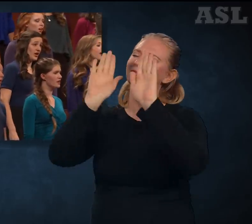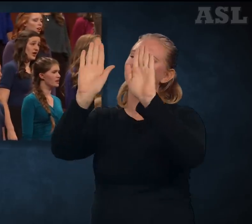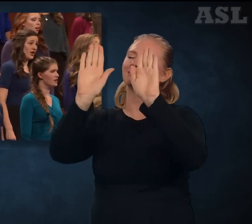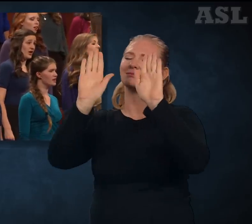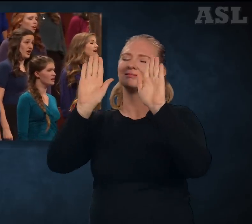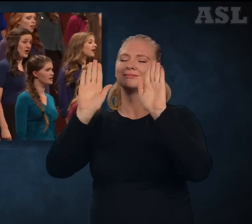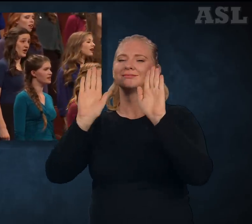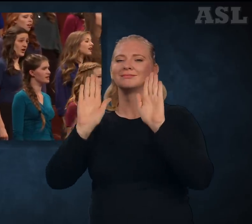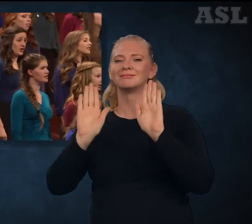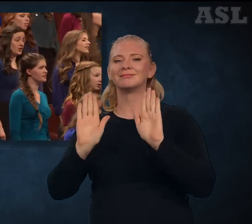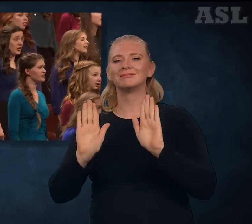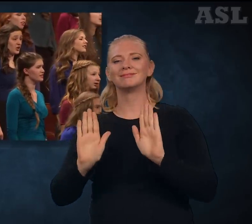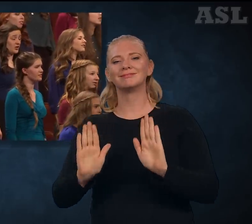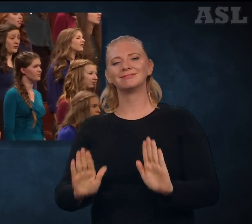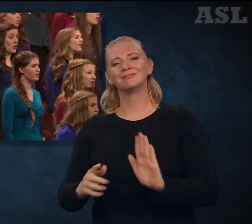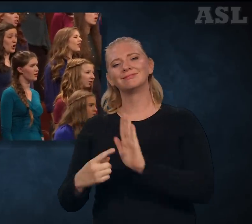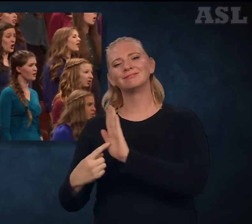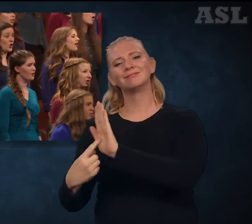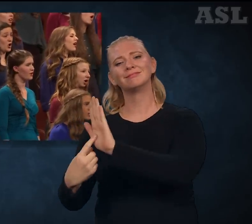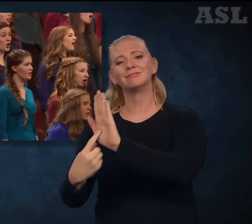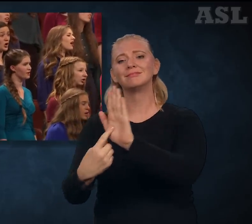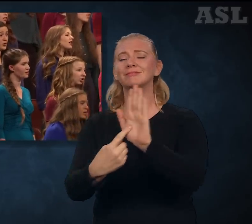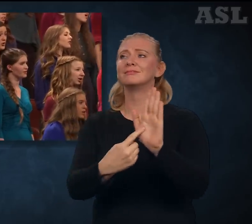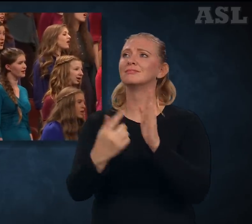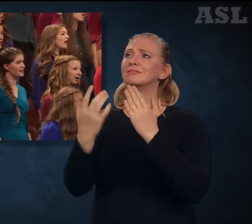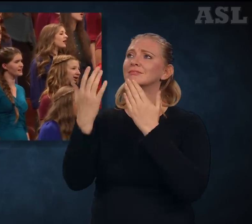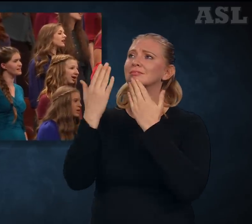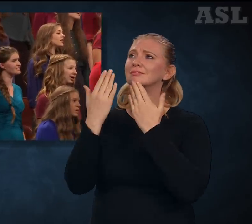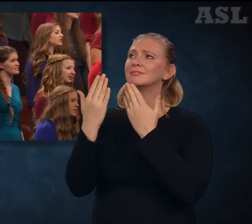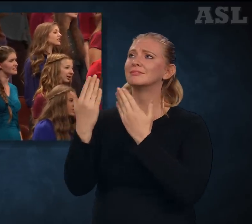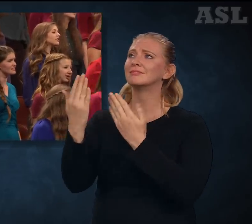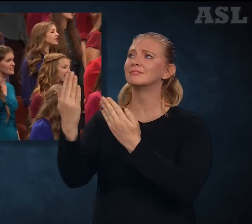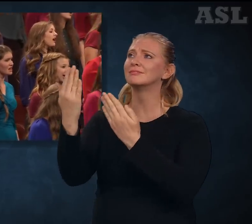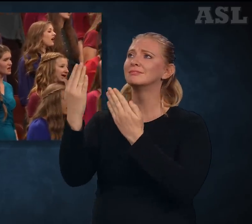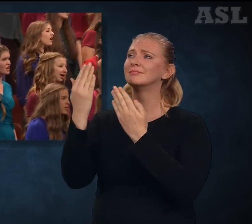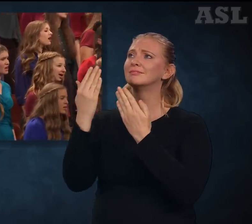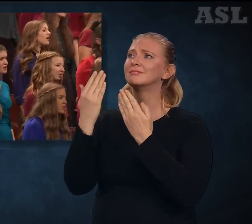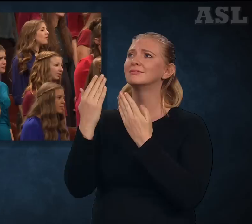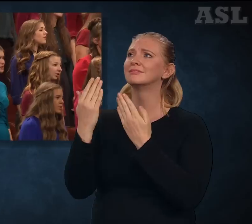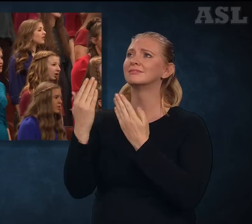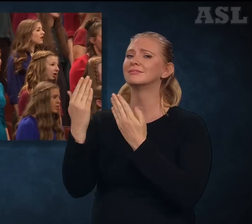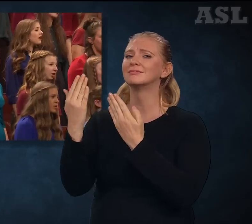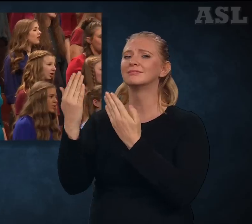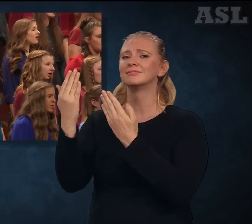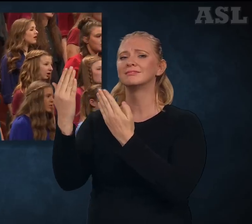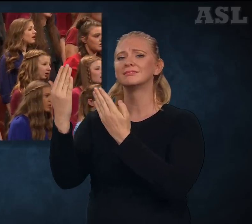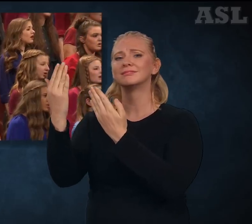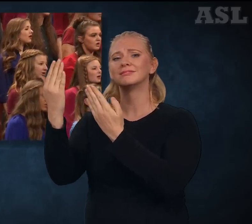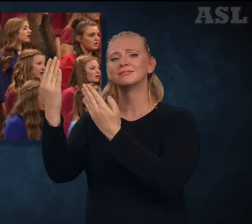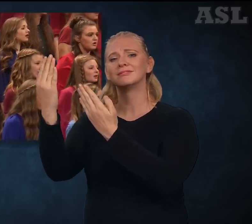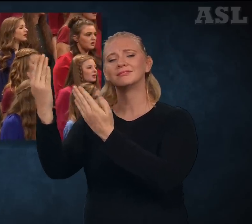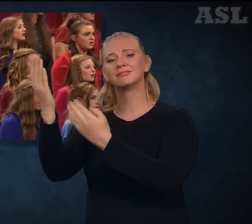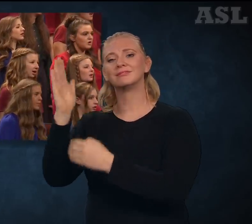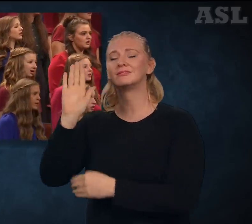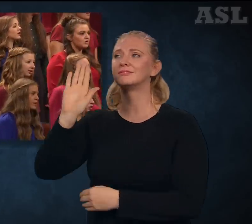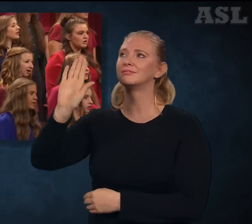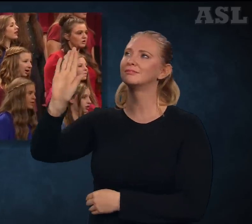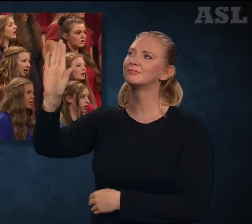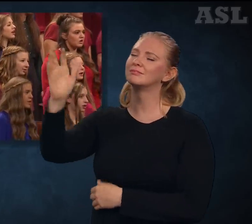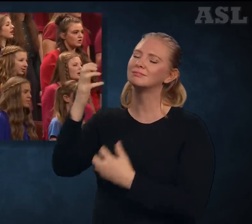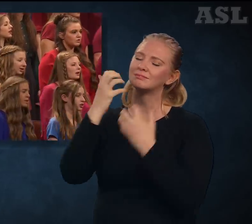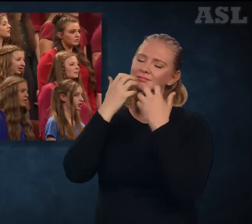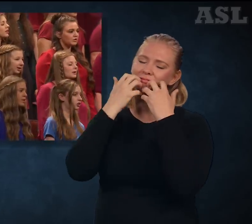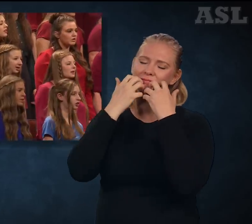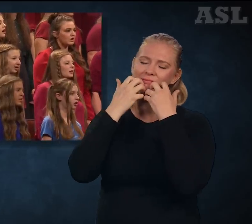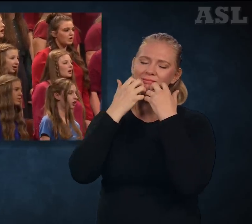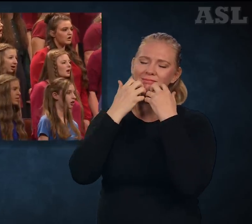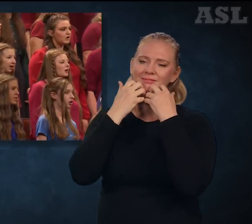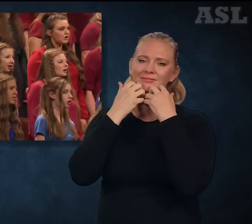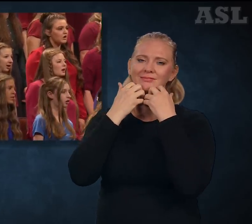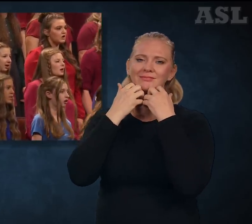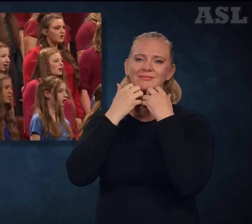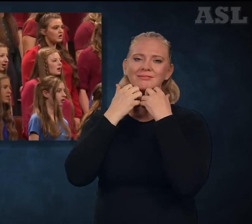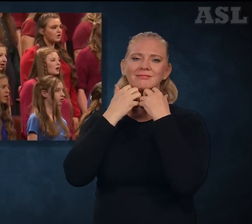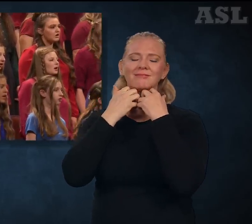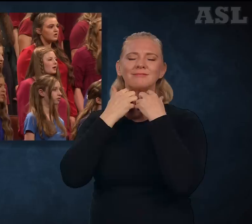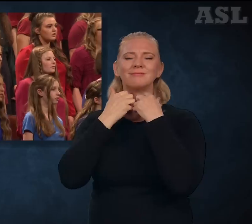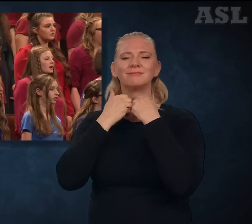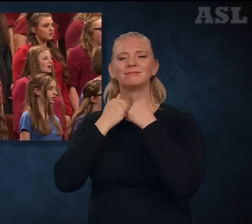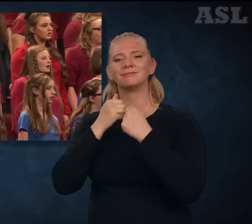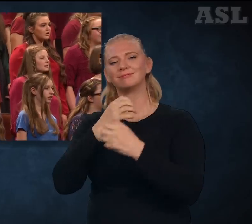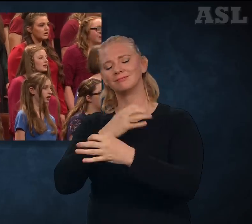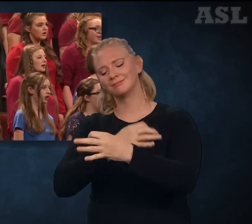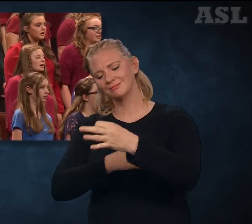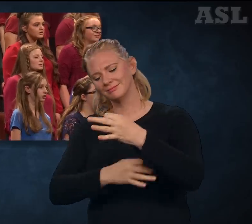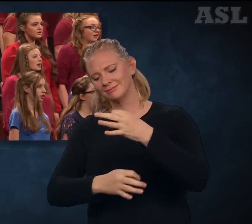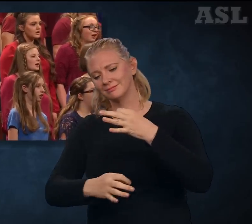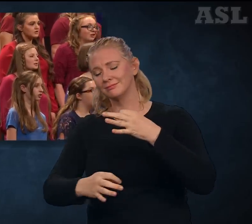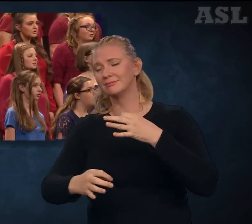WE THANK THEE FOR OUR GREAT EXEMPLAR,